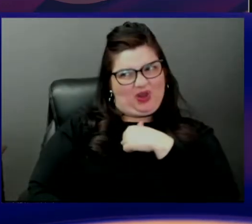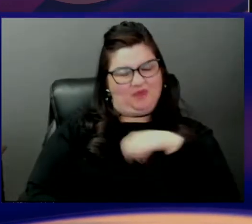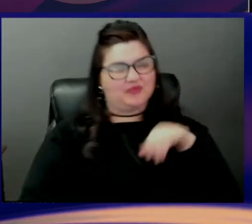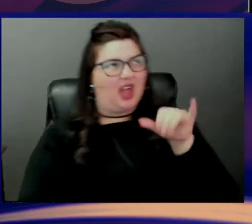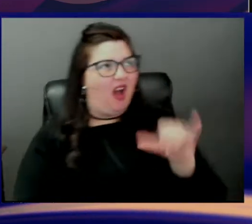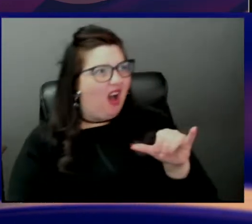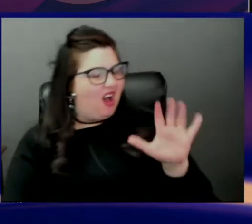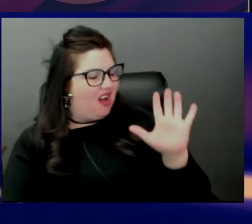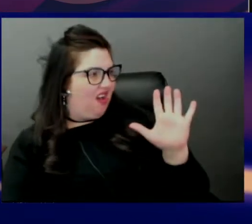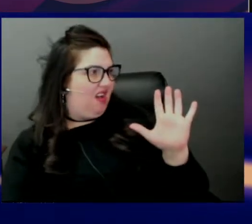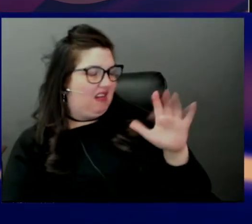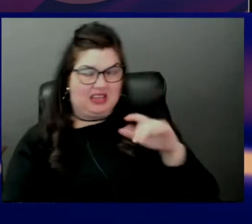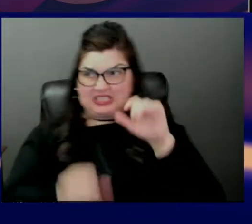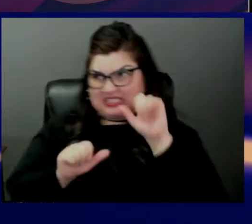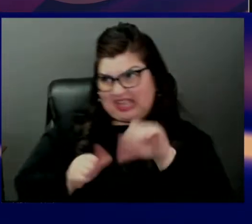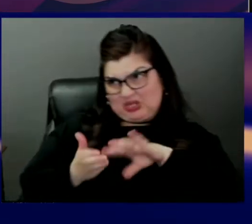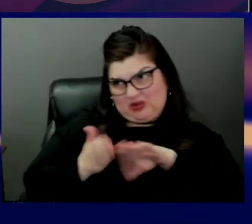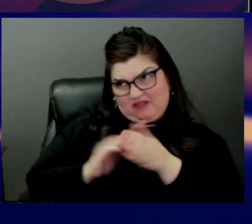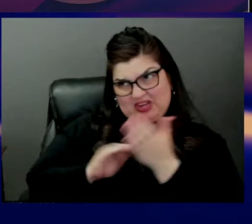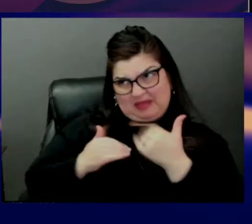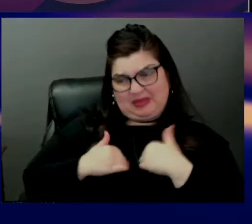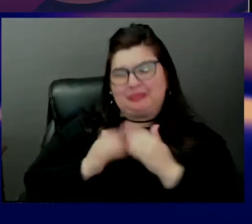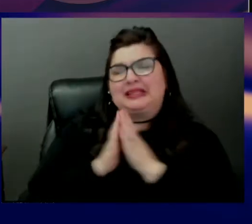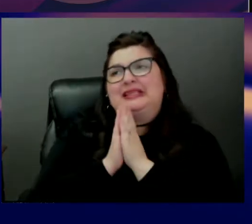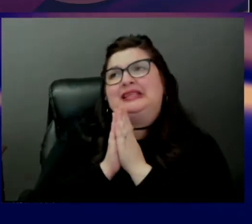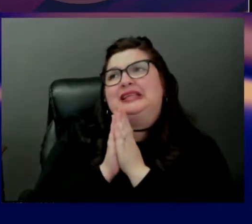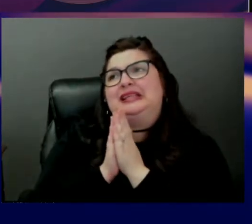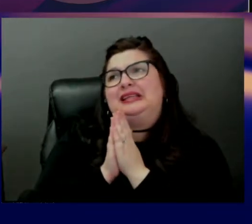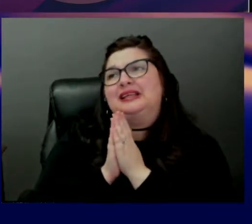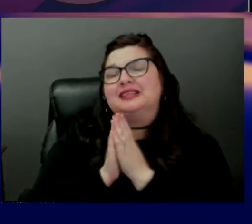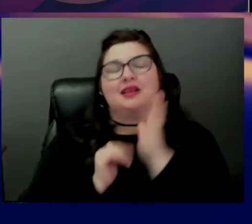I can, I can. I seek your forgiveness. We'll hug it out later. (Suman and Aaron chuckle)